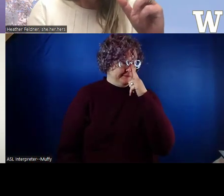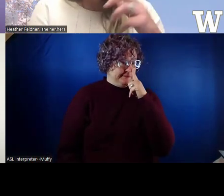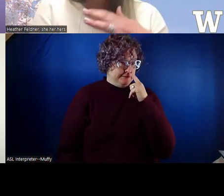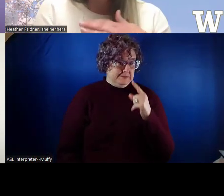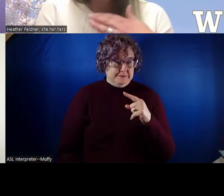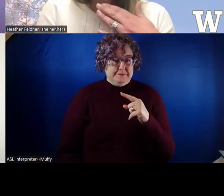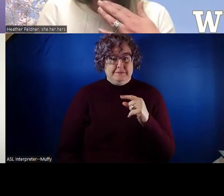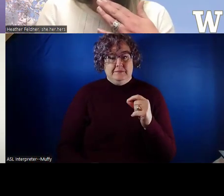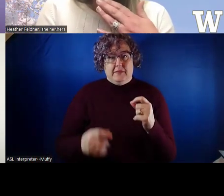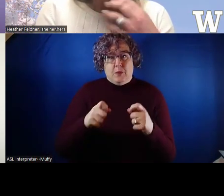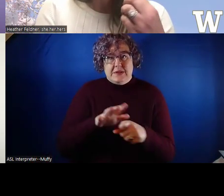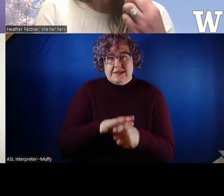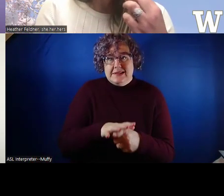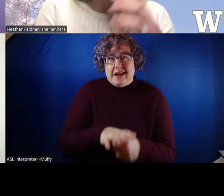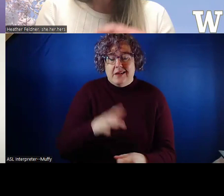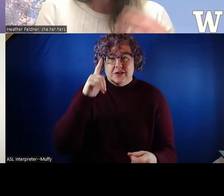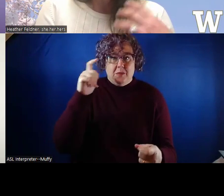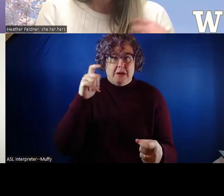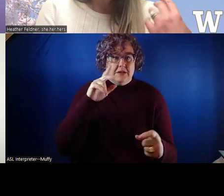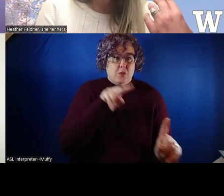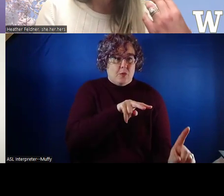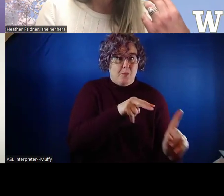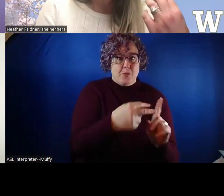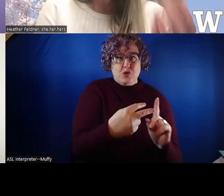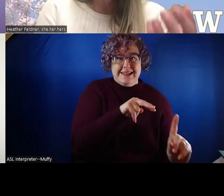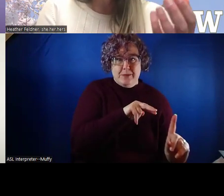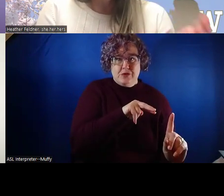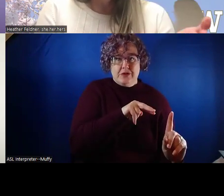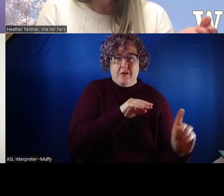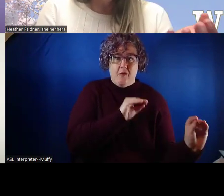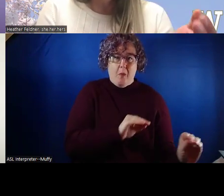because there was this perception of mobility technology,